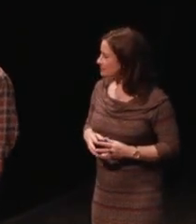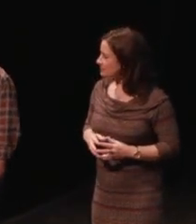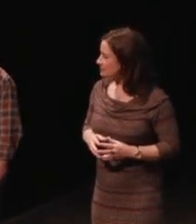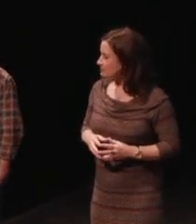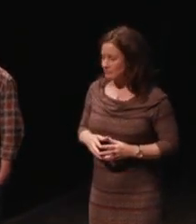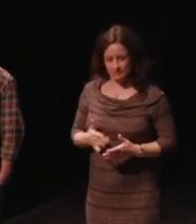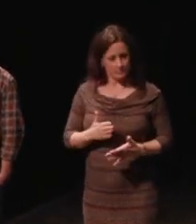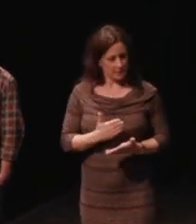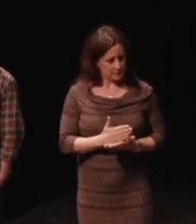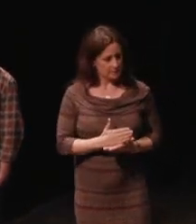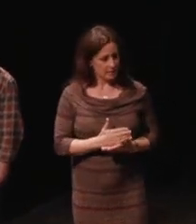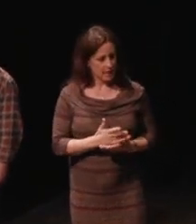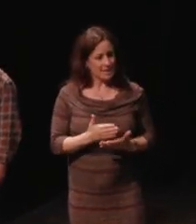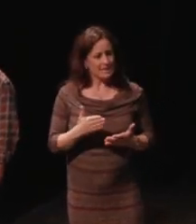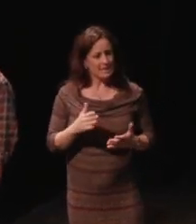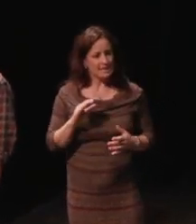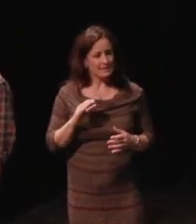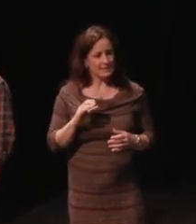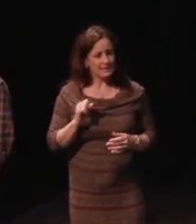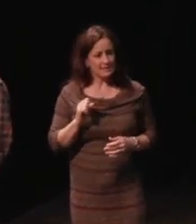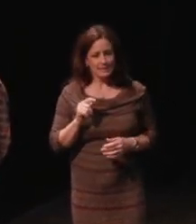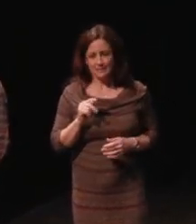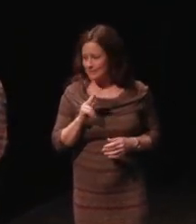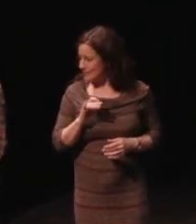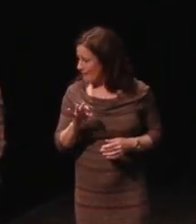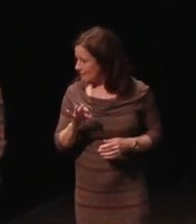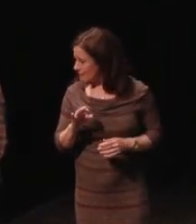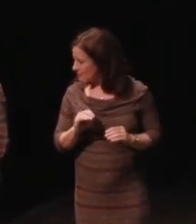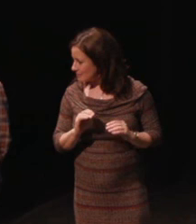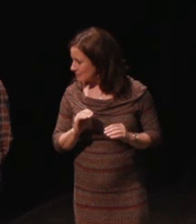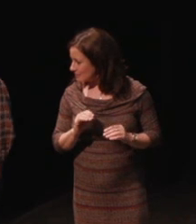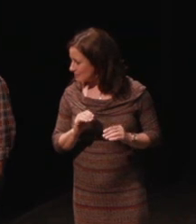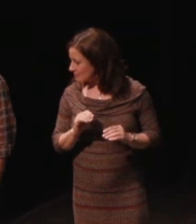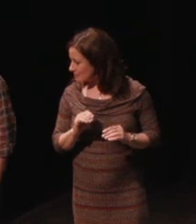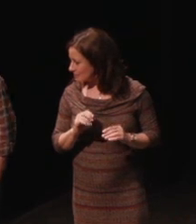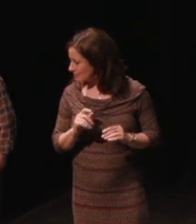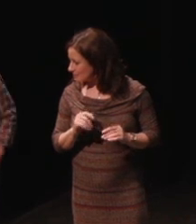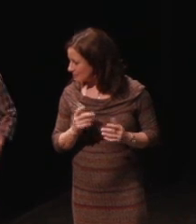Also- >> Stuff and things. Stuff and things. This is a good point actually, they all are.